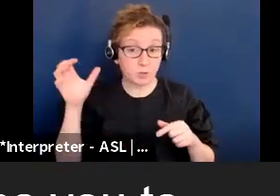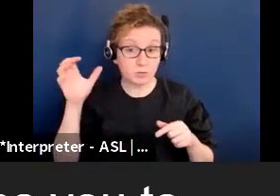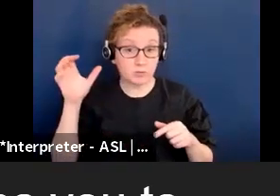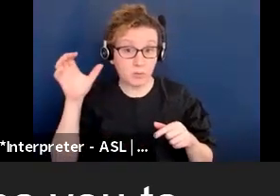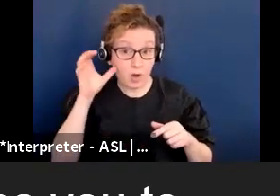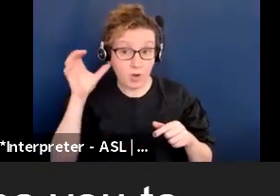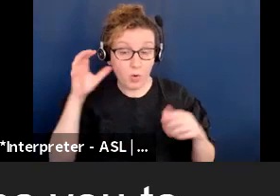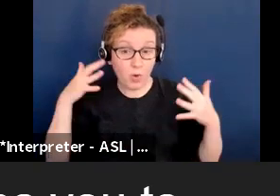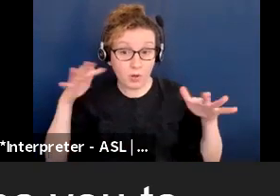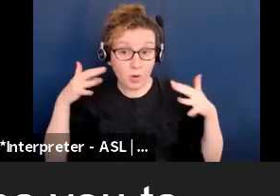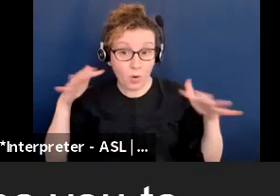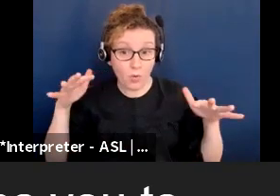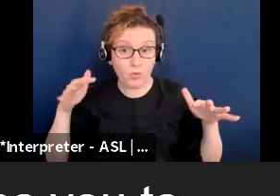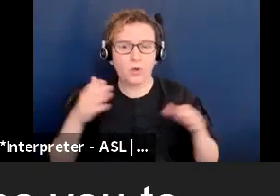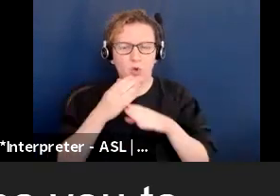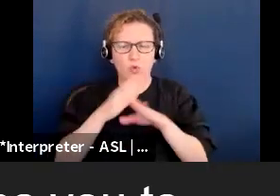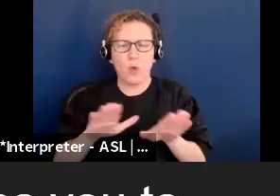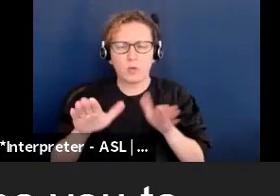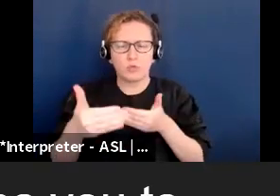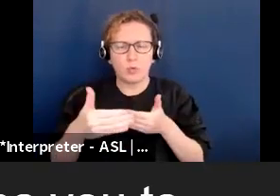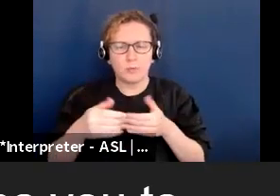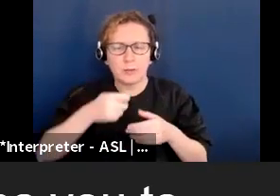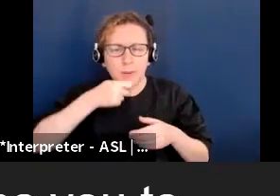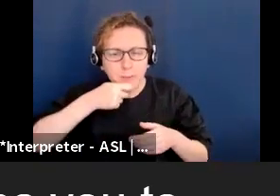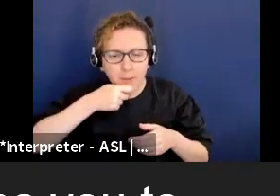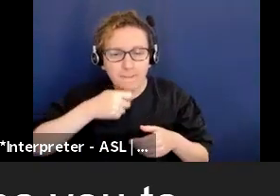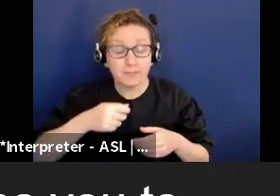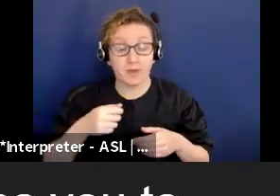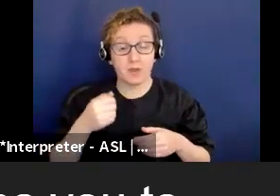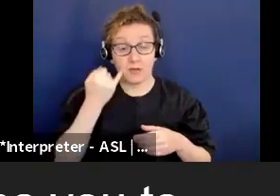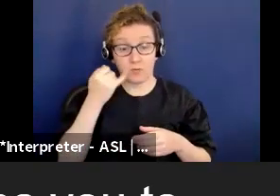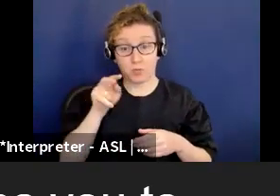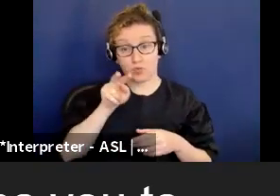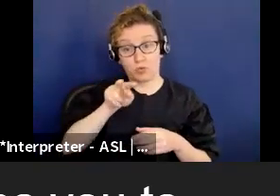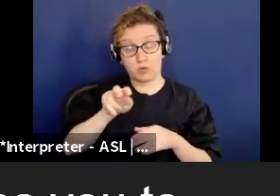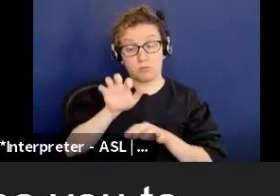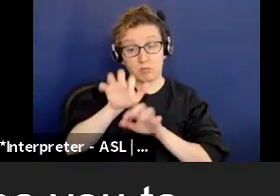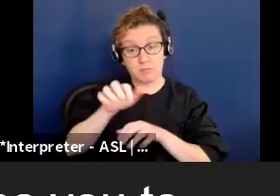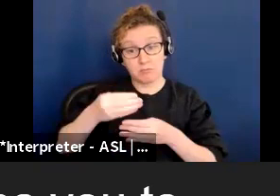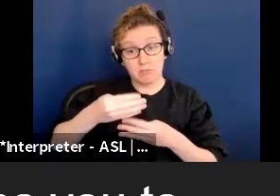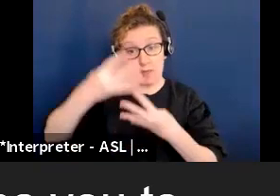To view captions, you can click the CC button at the bottom of the Zoom page or also use